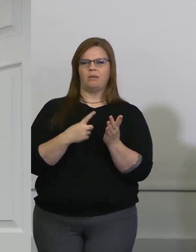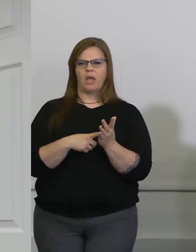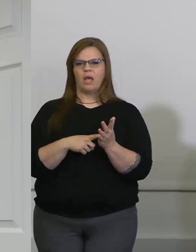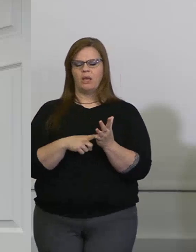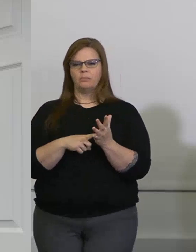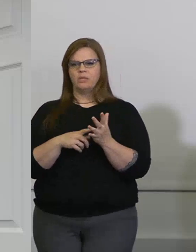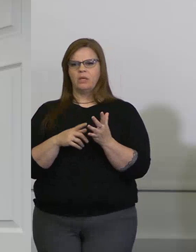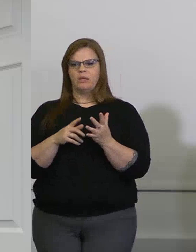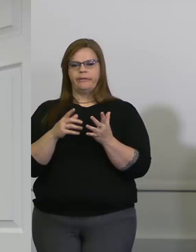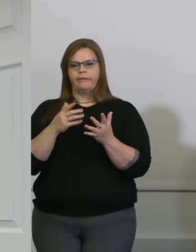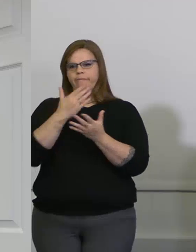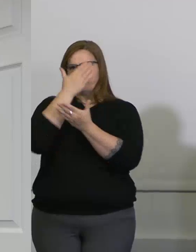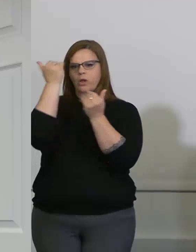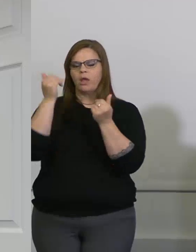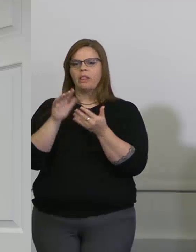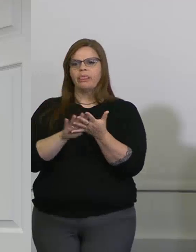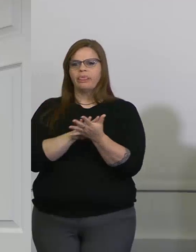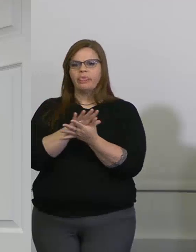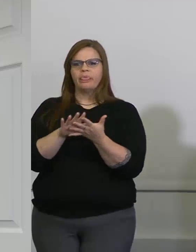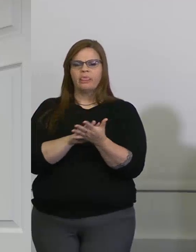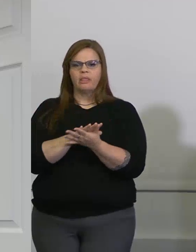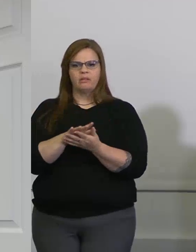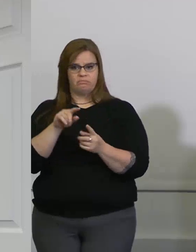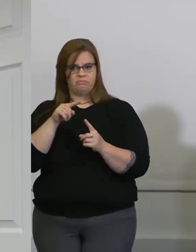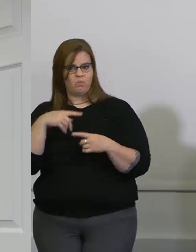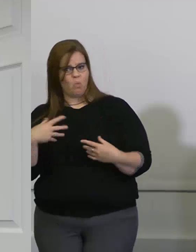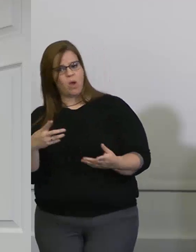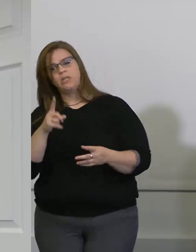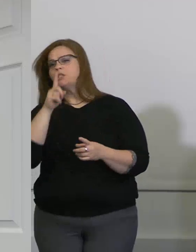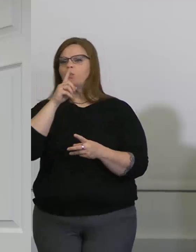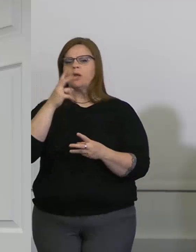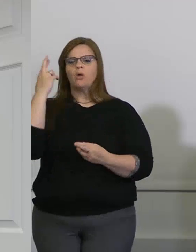what is the what is the real reason why why they should do that.